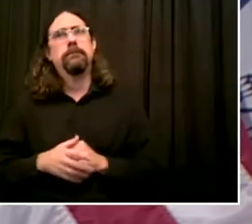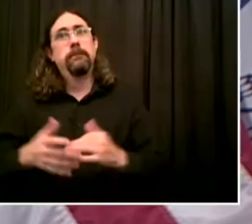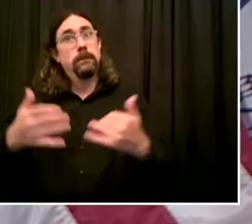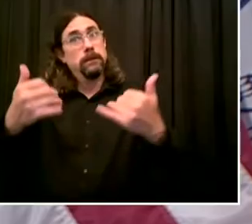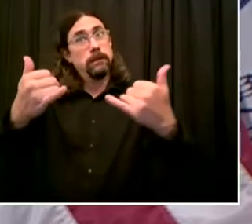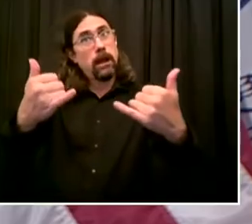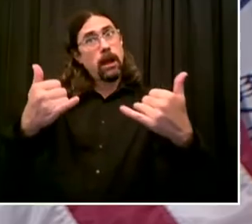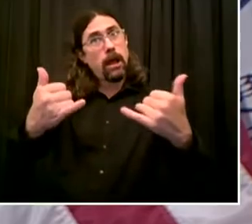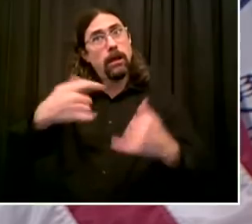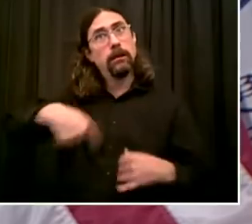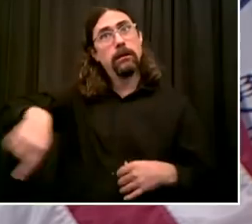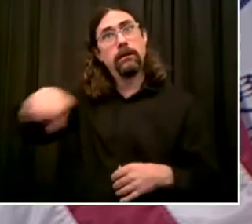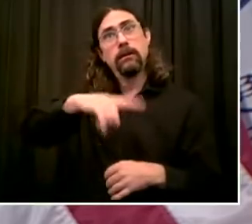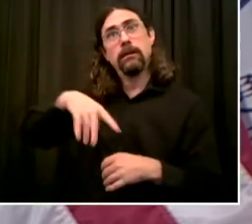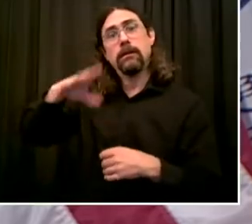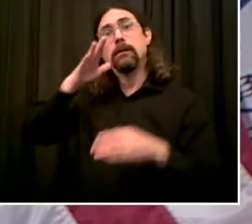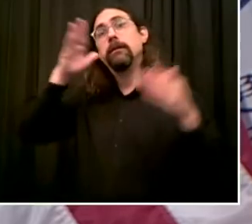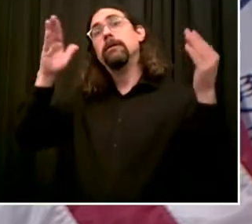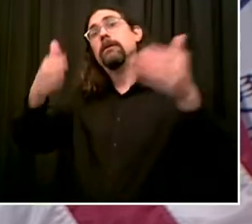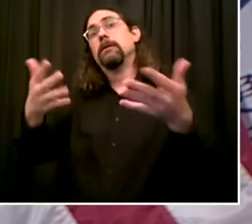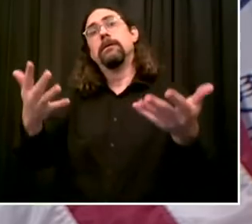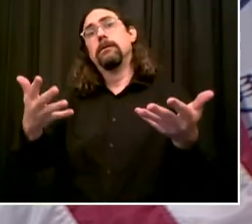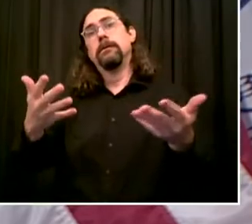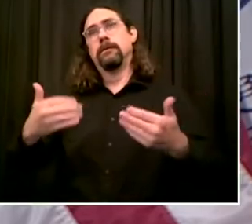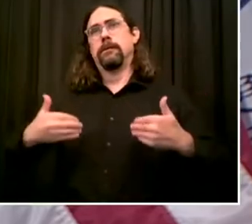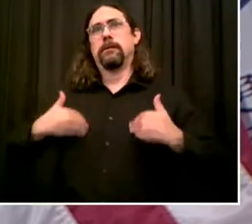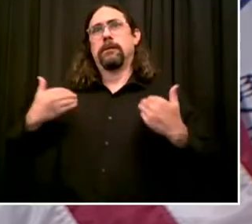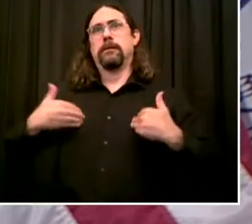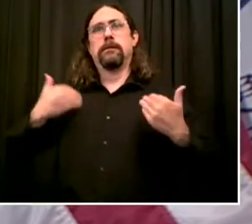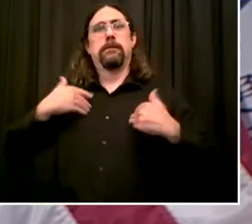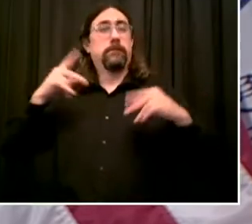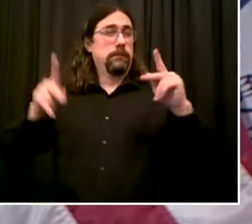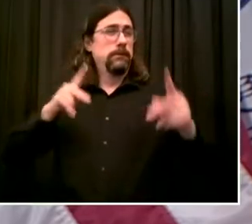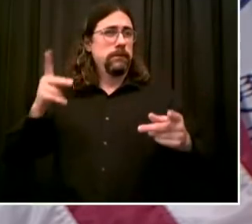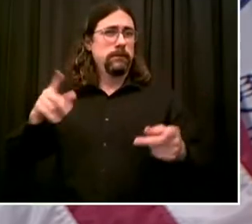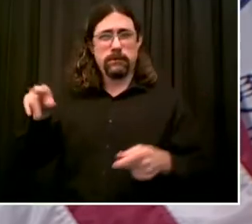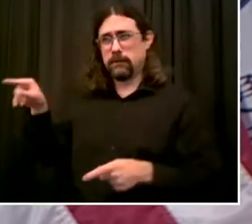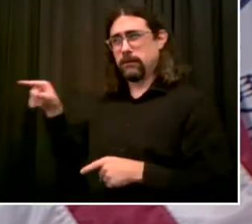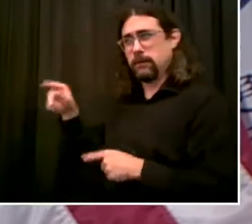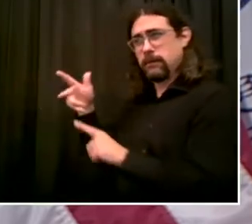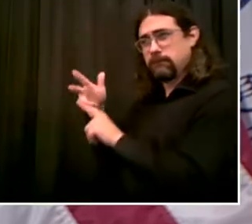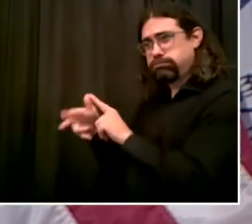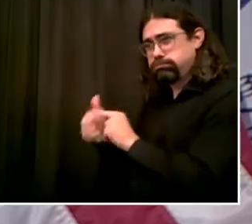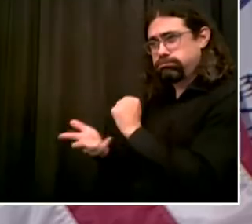AS POSSIBLE. HTATI S WHAT IT IS ALL ABOUT. THIIS S A MMOENT AND A PARTICULAR NEED TO SHOW THAT WE WILL REDISTRIBUTE TO YOUNG